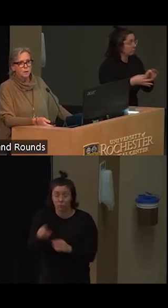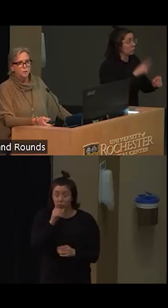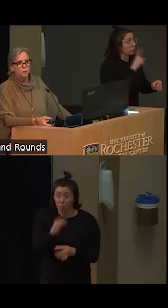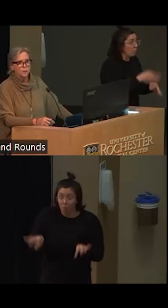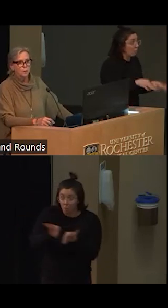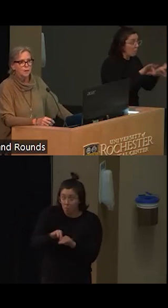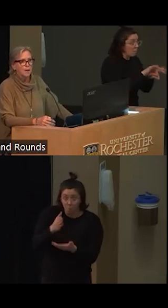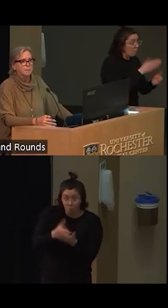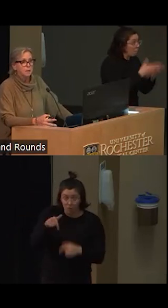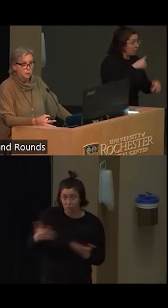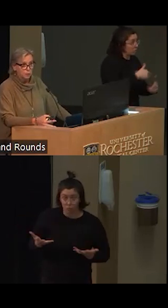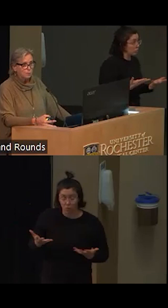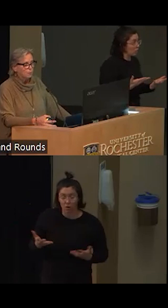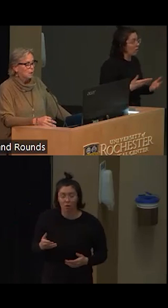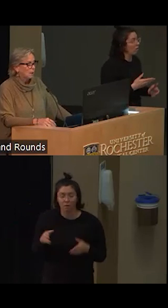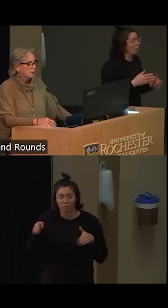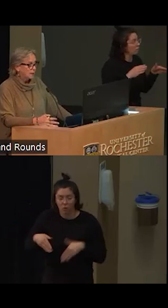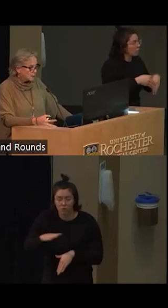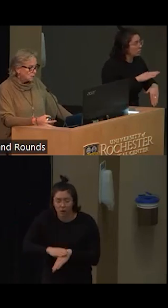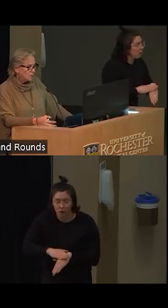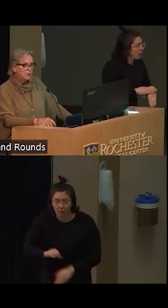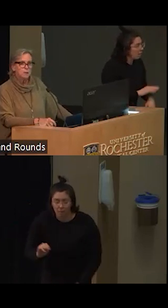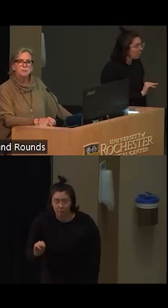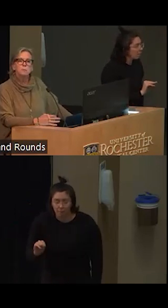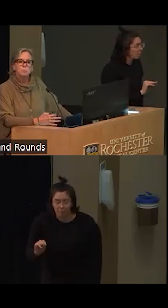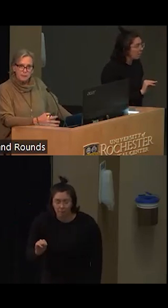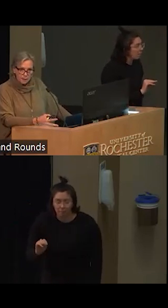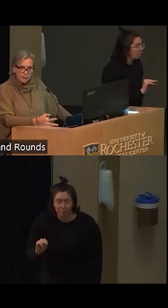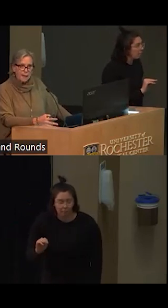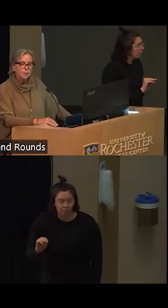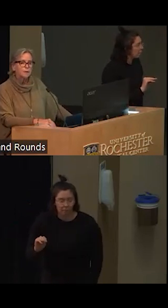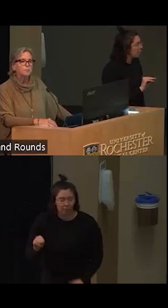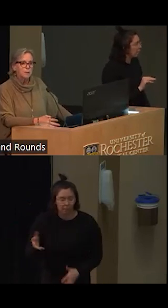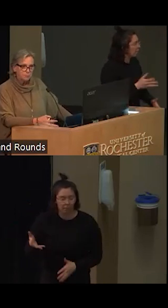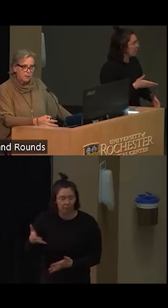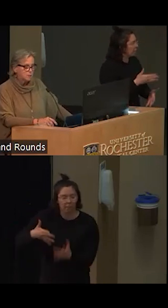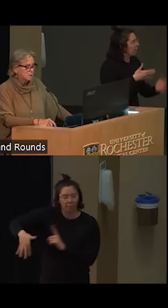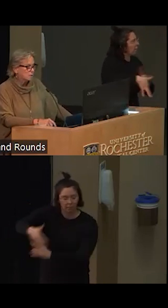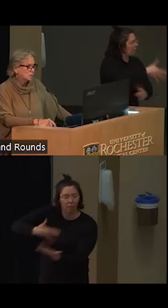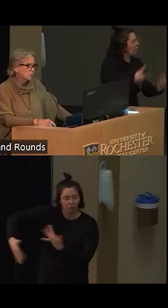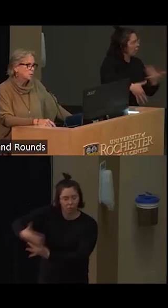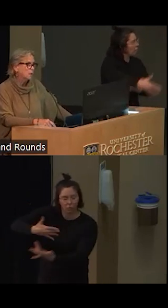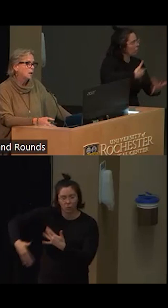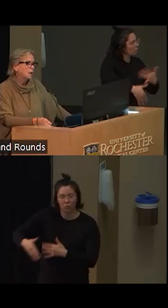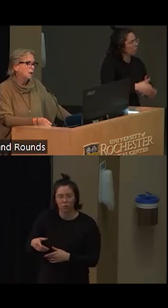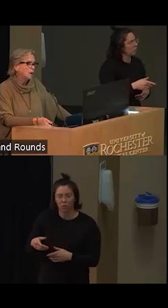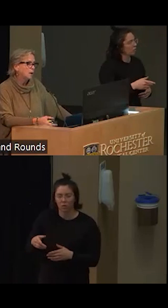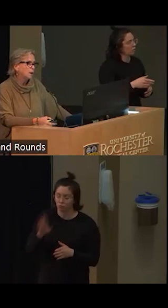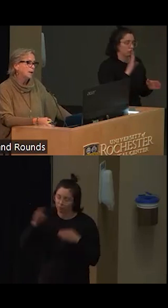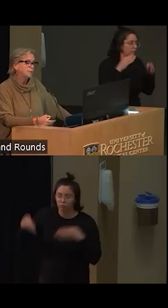was focusing on milieu engaging with patients being collaborative being patient-centered uh